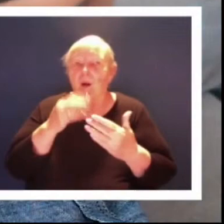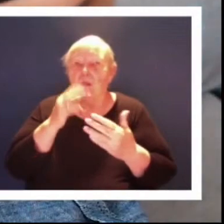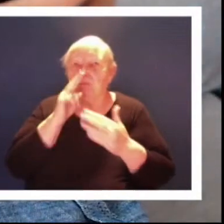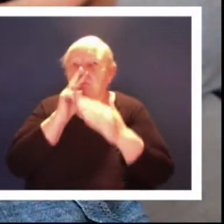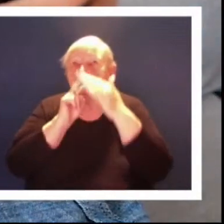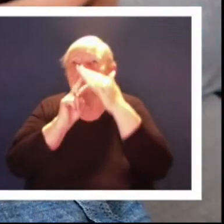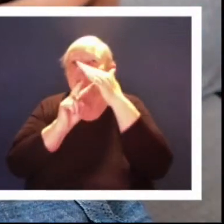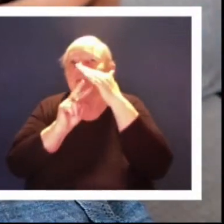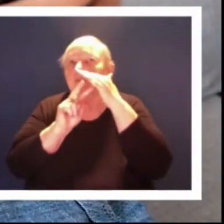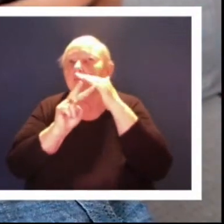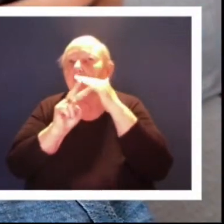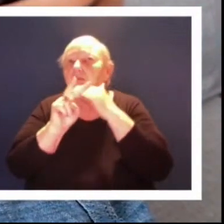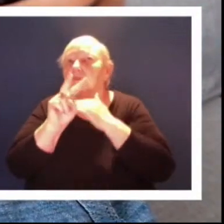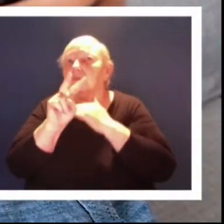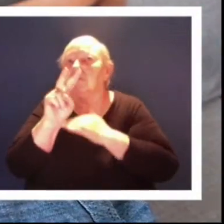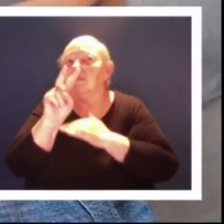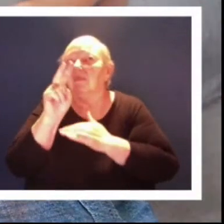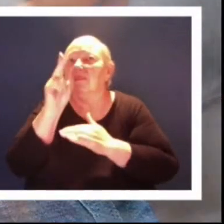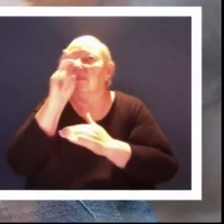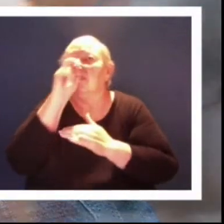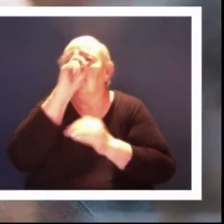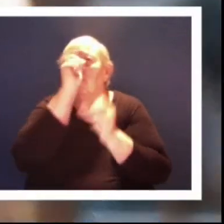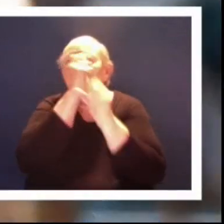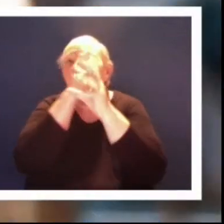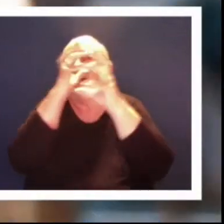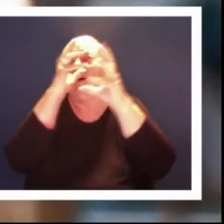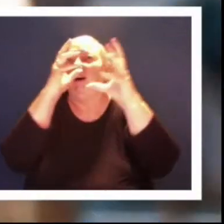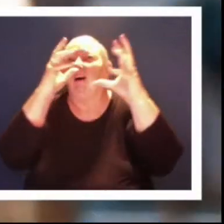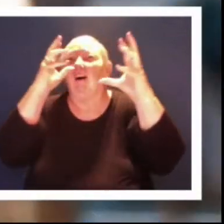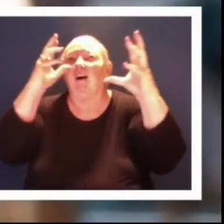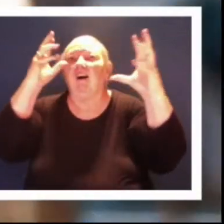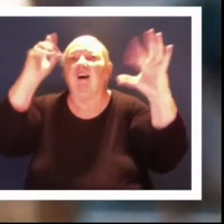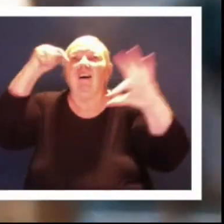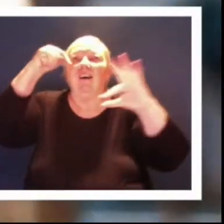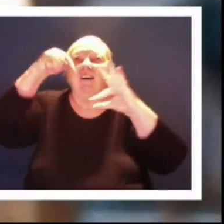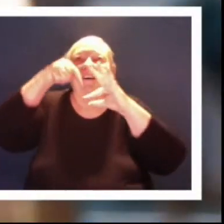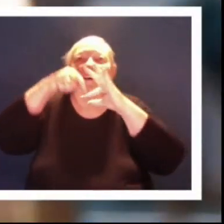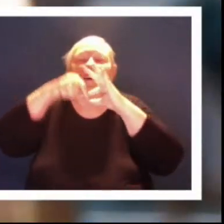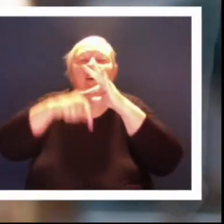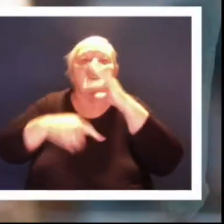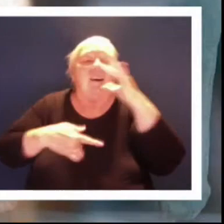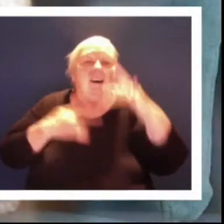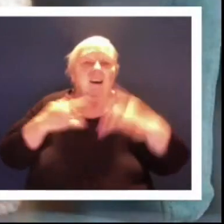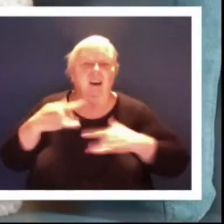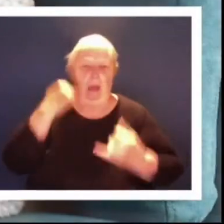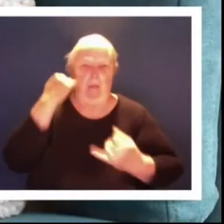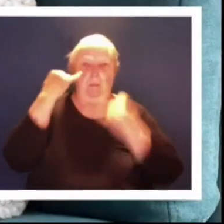and we are re imagining the quantum connections between ideas and realities.